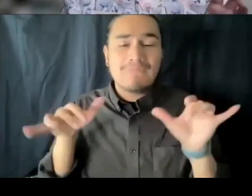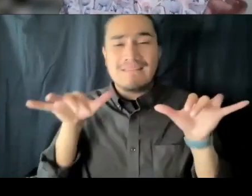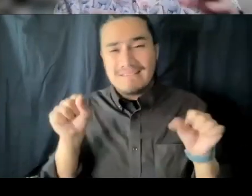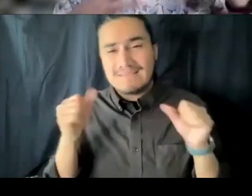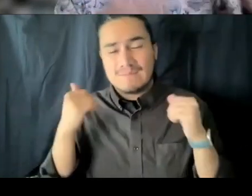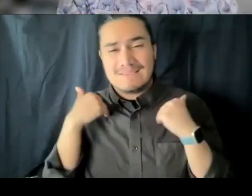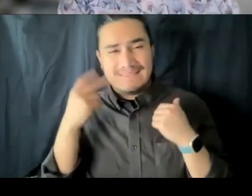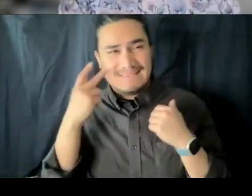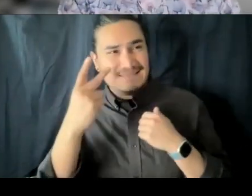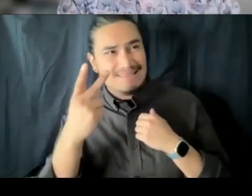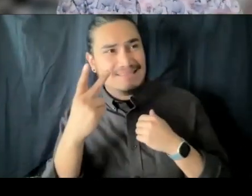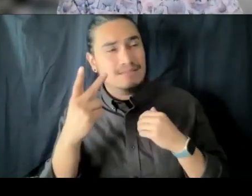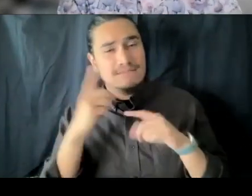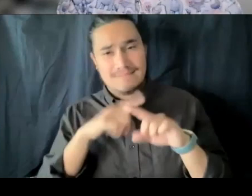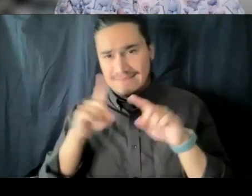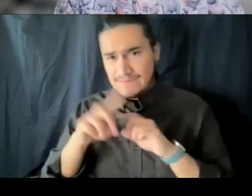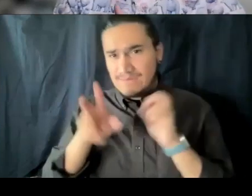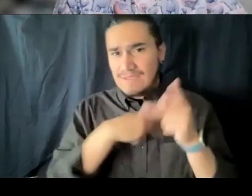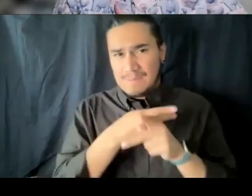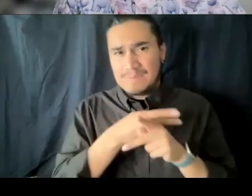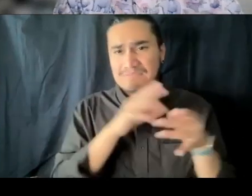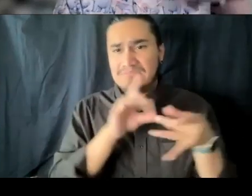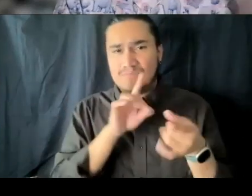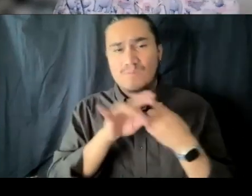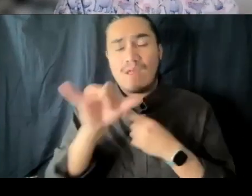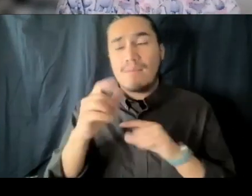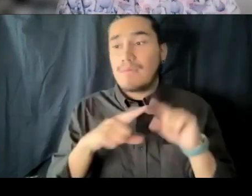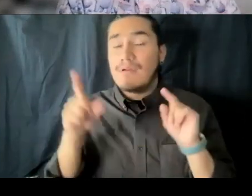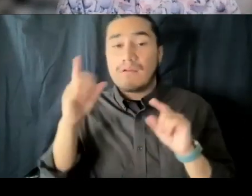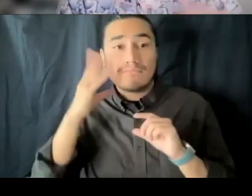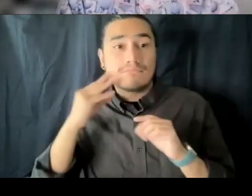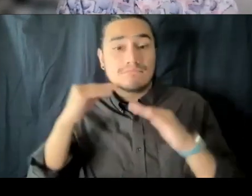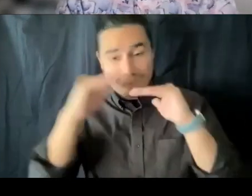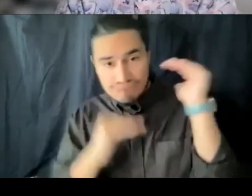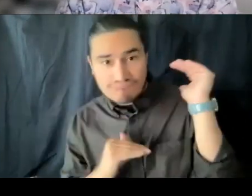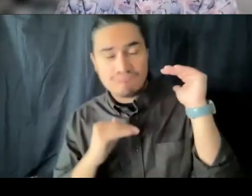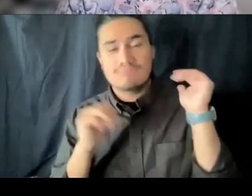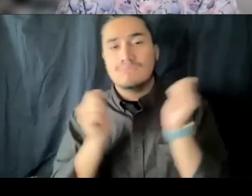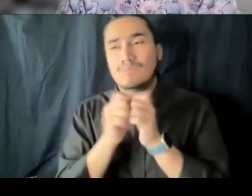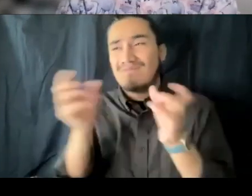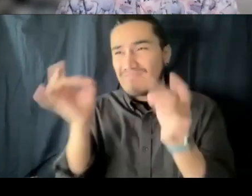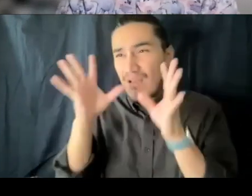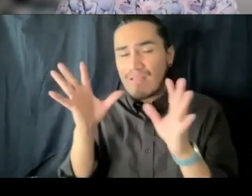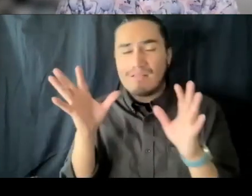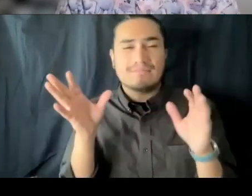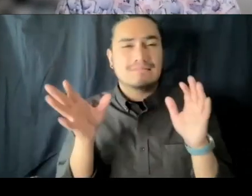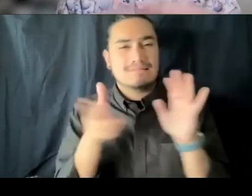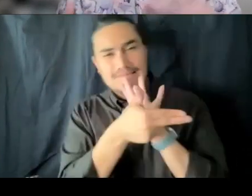in who experiences mental health concerns, such as due to violence and stigma I mentioned earlier,